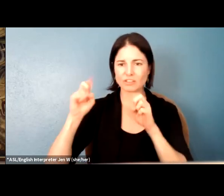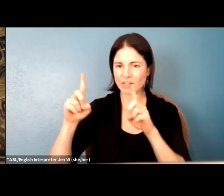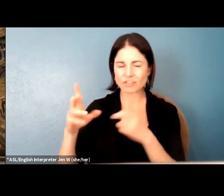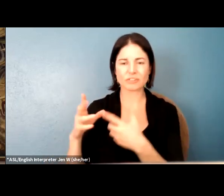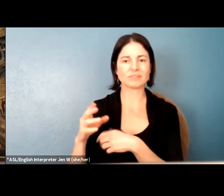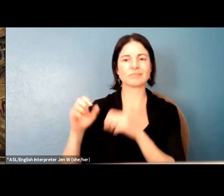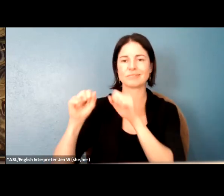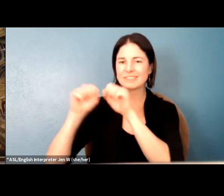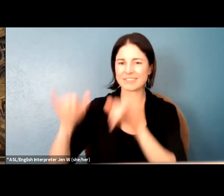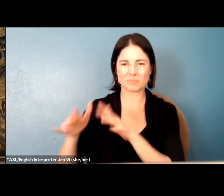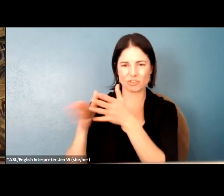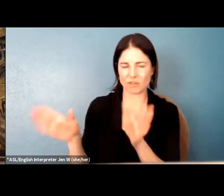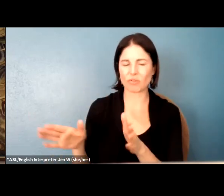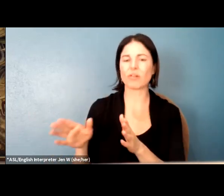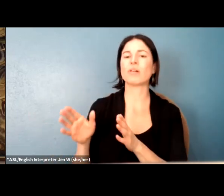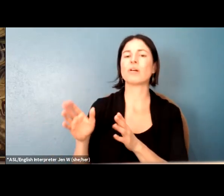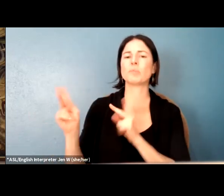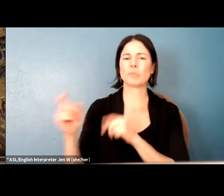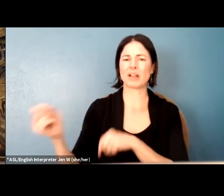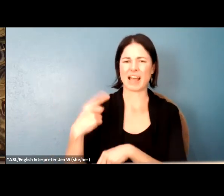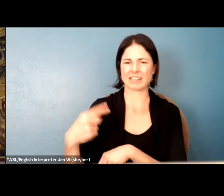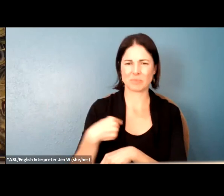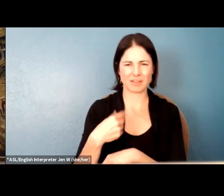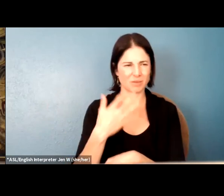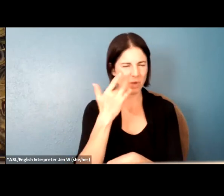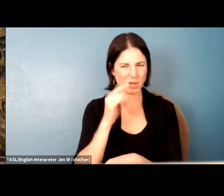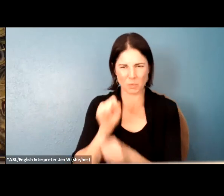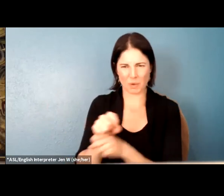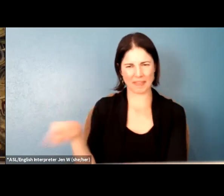sometimes asked why I work within them. The answer for me